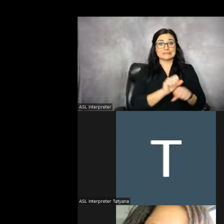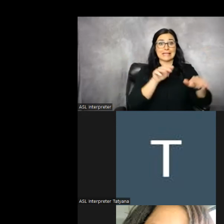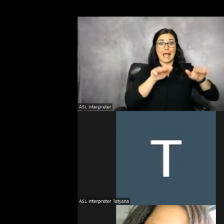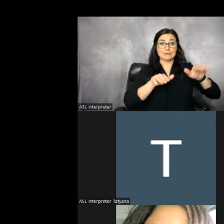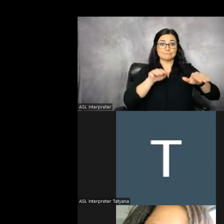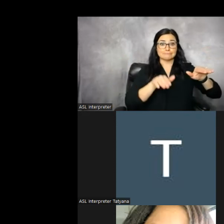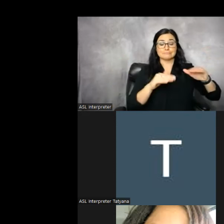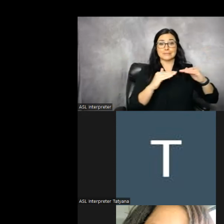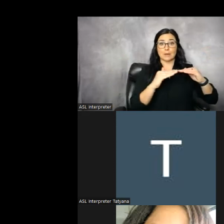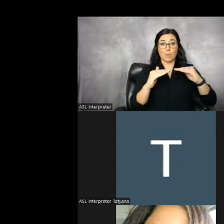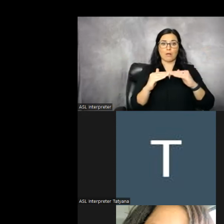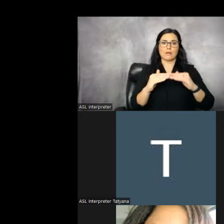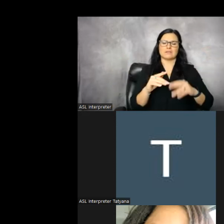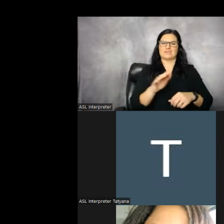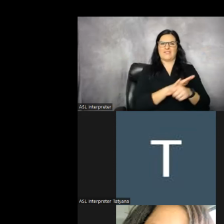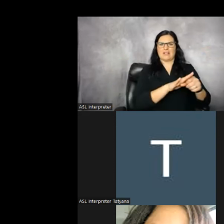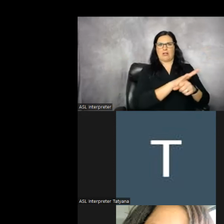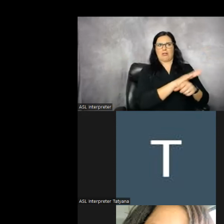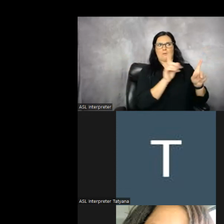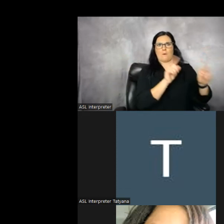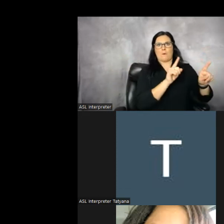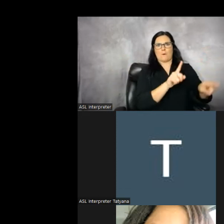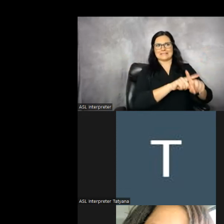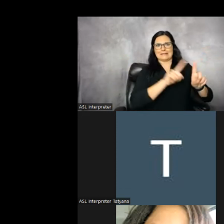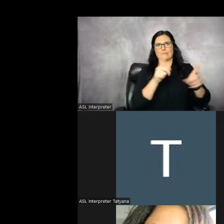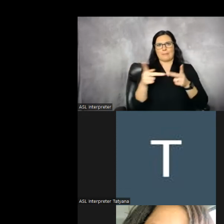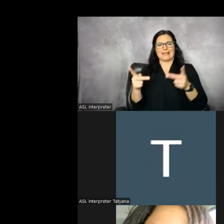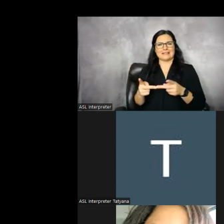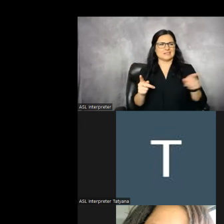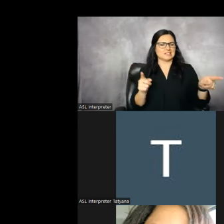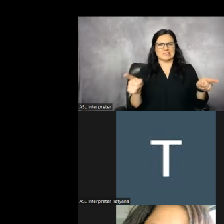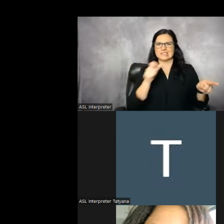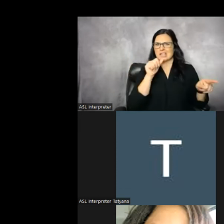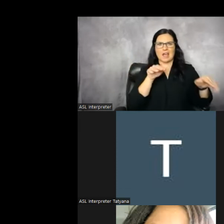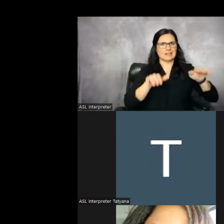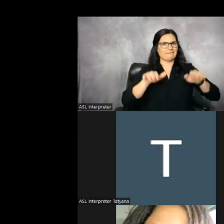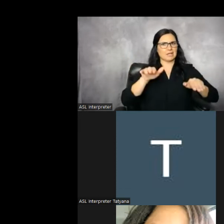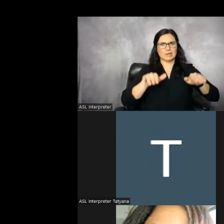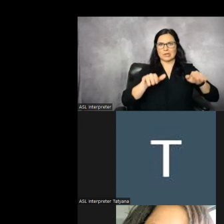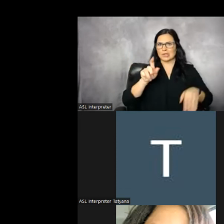to a physical location, which is something that people without disabilities did not have to do.